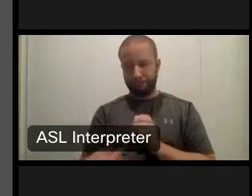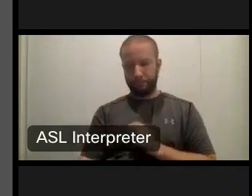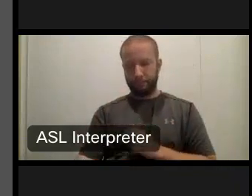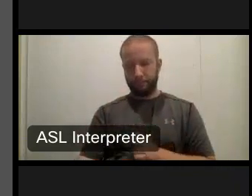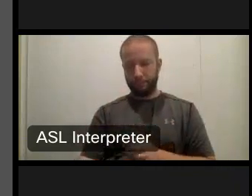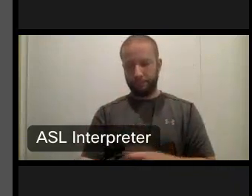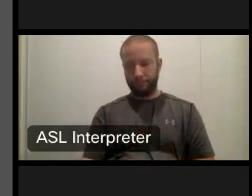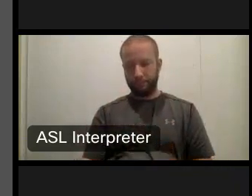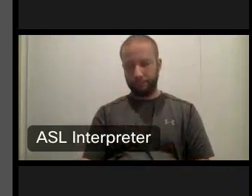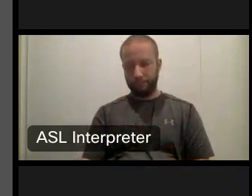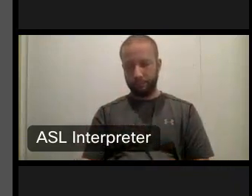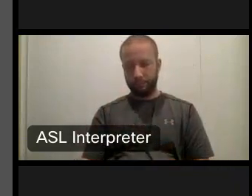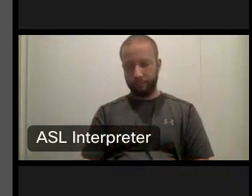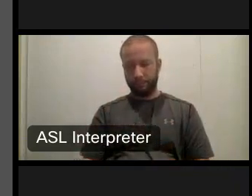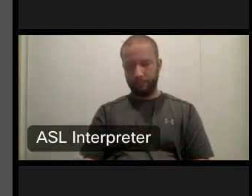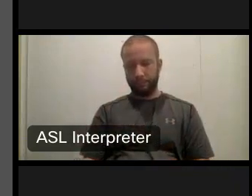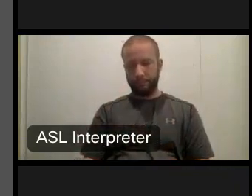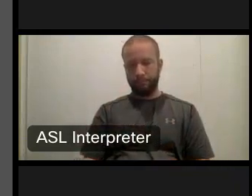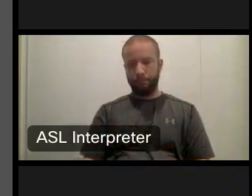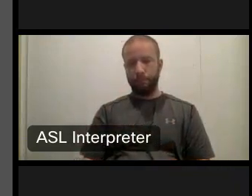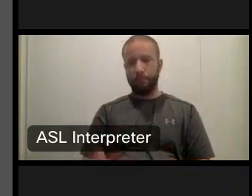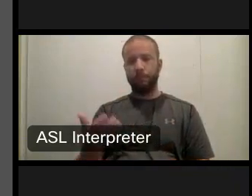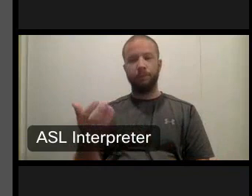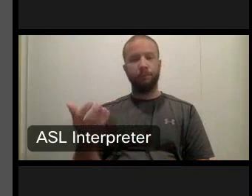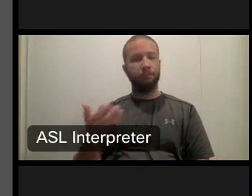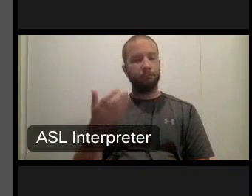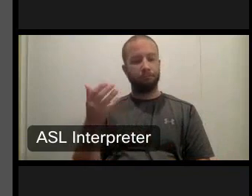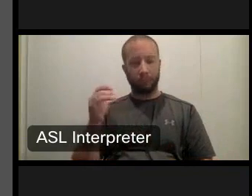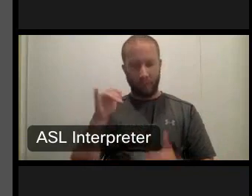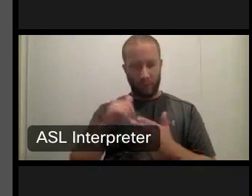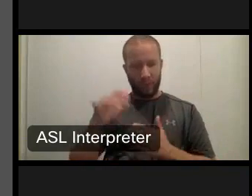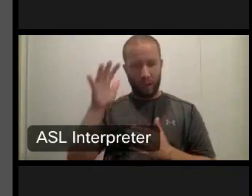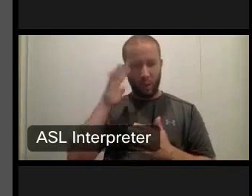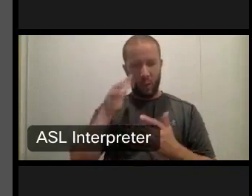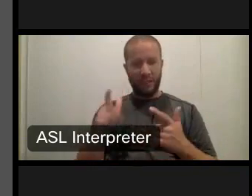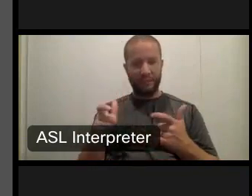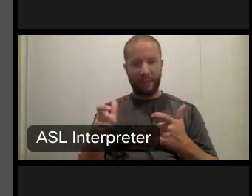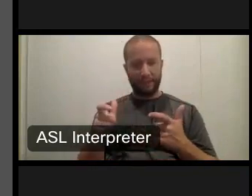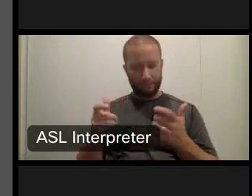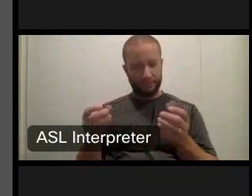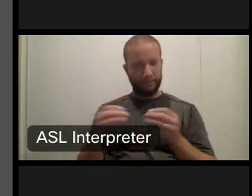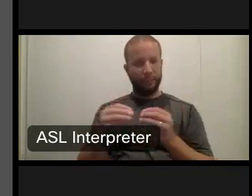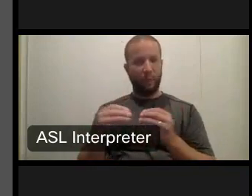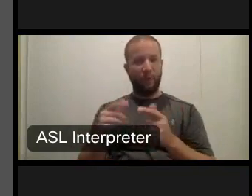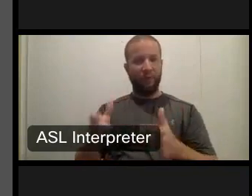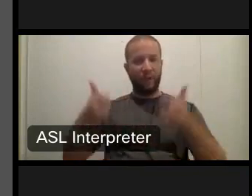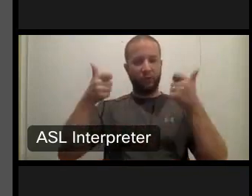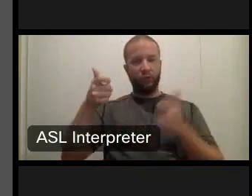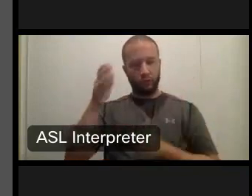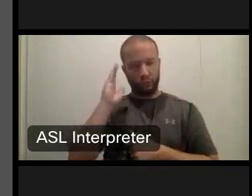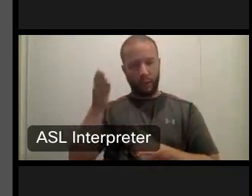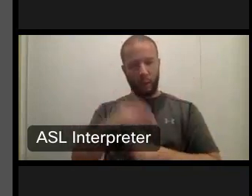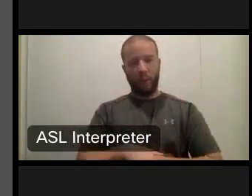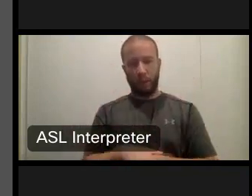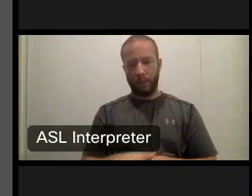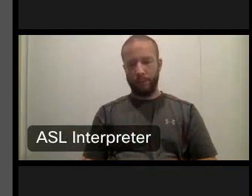oh pass have that have this bigger to implement yeah no that would be great and and again